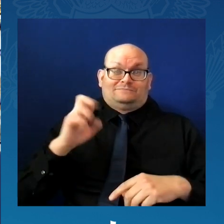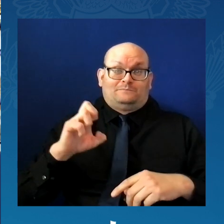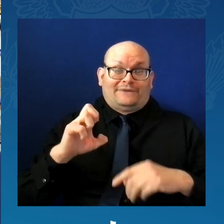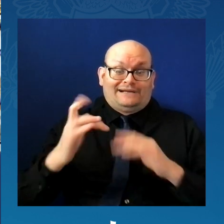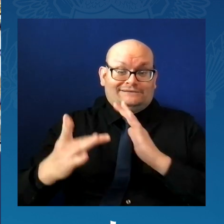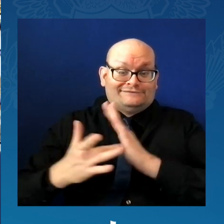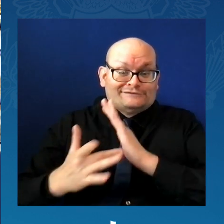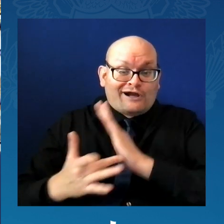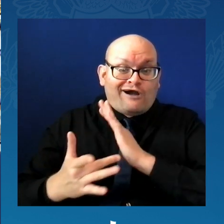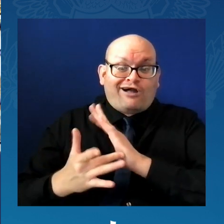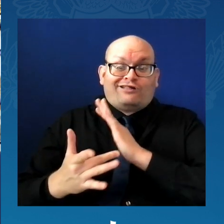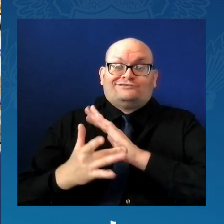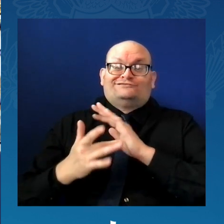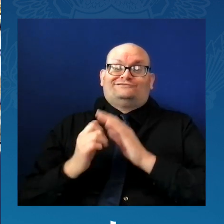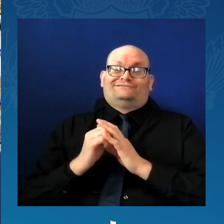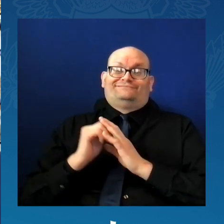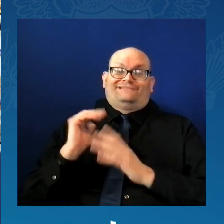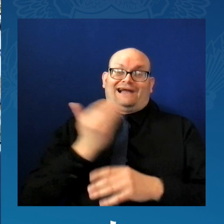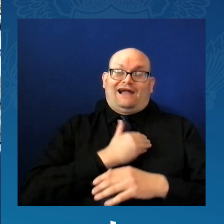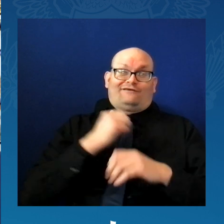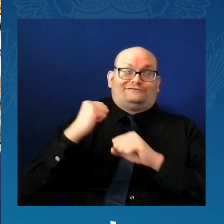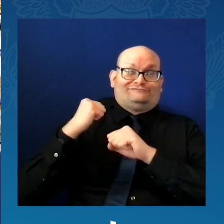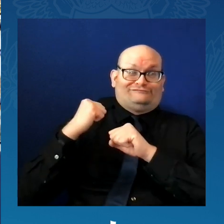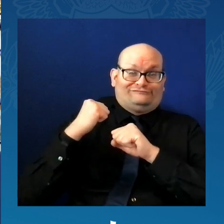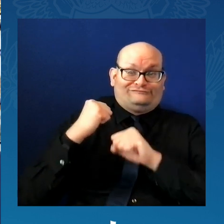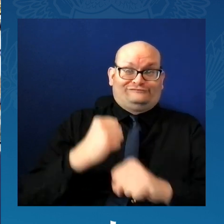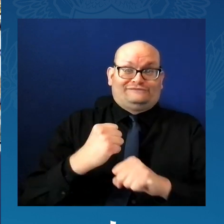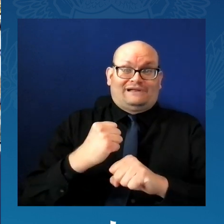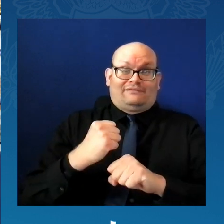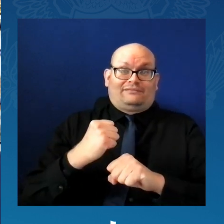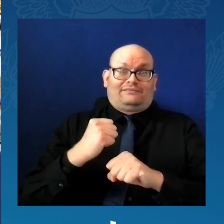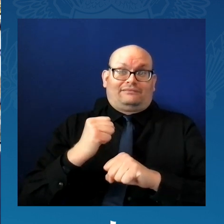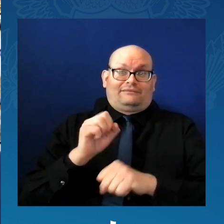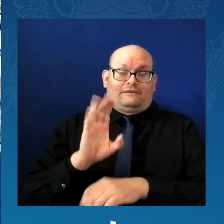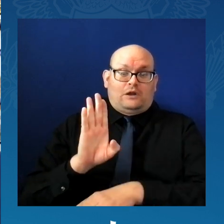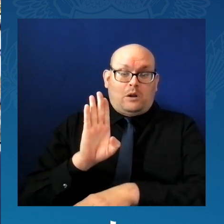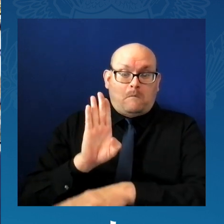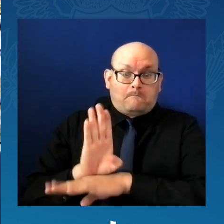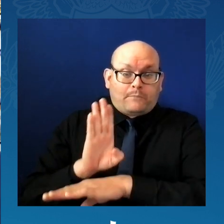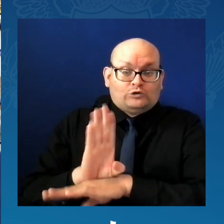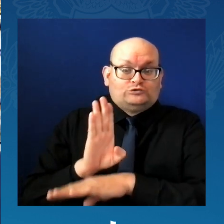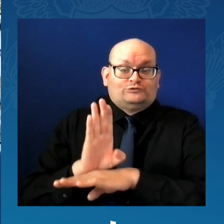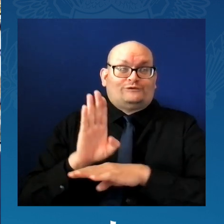as well as our prosperity. A space domain where standards and norms of behavior are identified